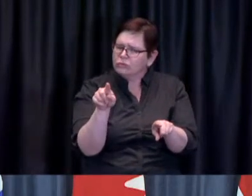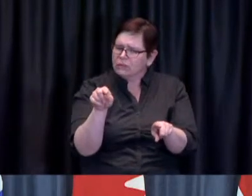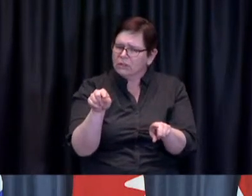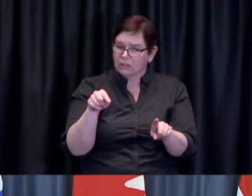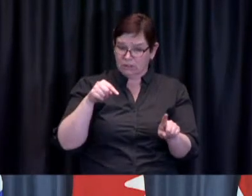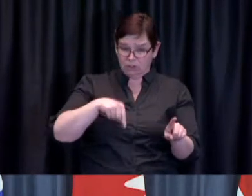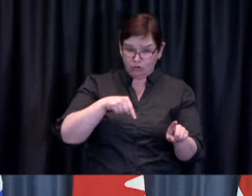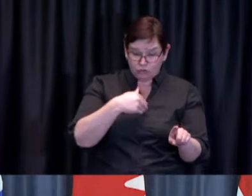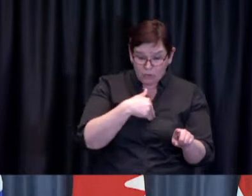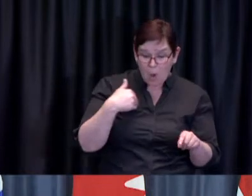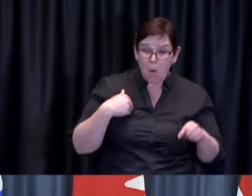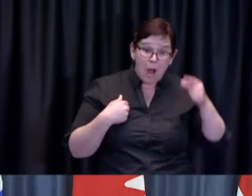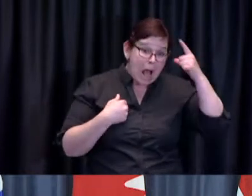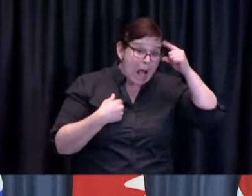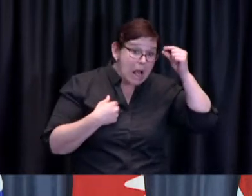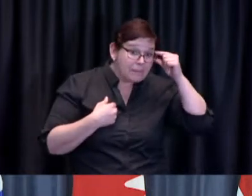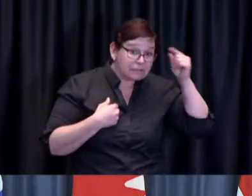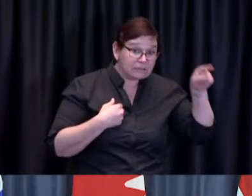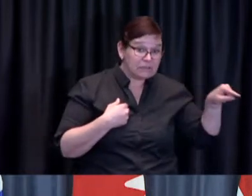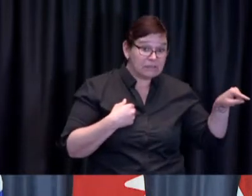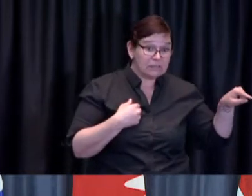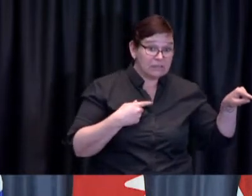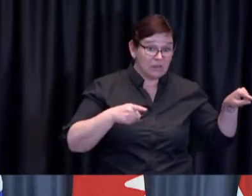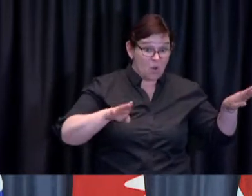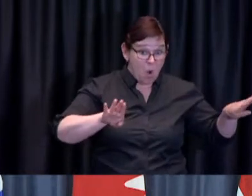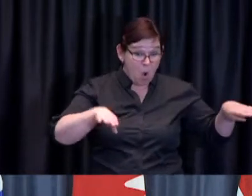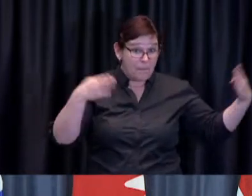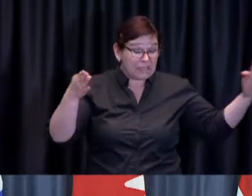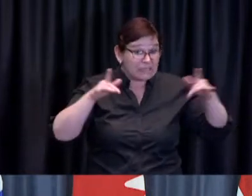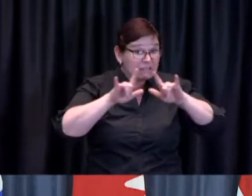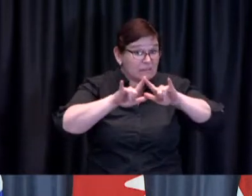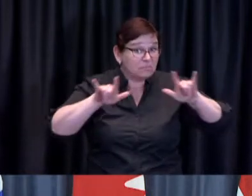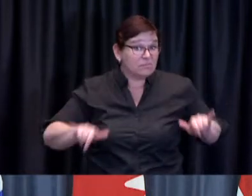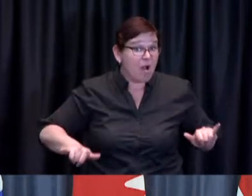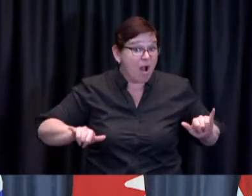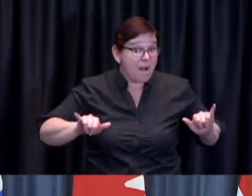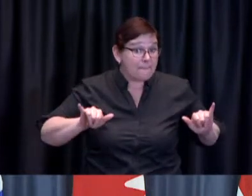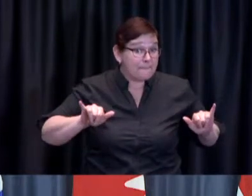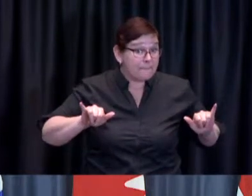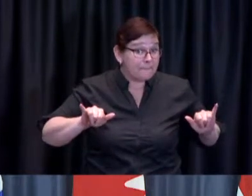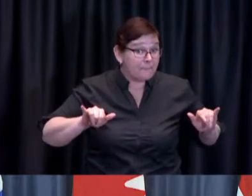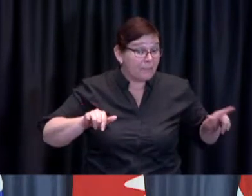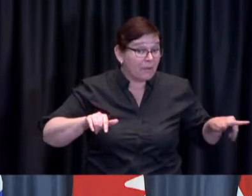open up at the same time as opposed to having as we've had in the past sort of a patchwork